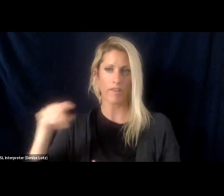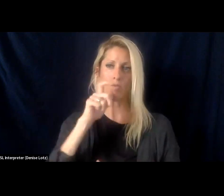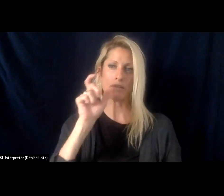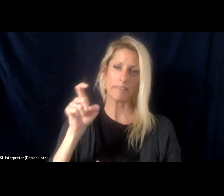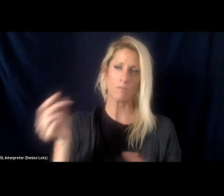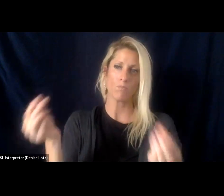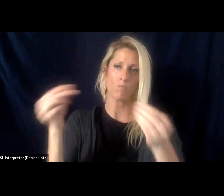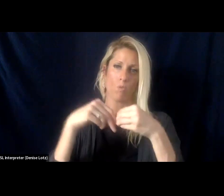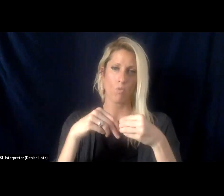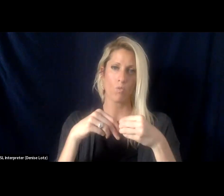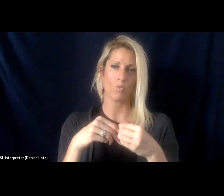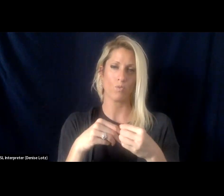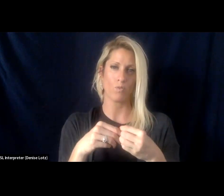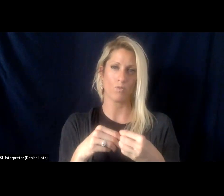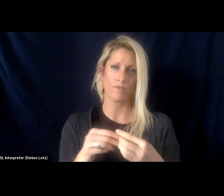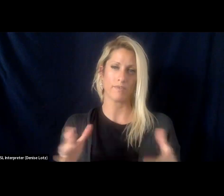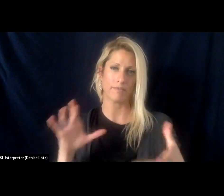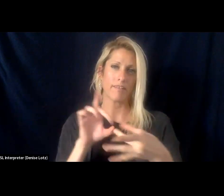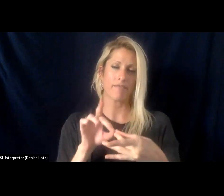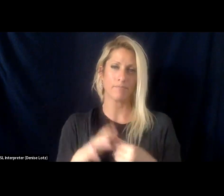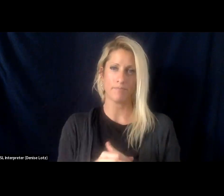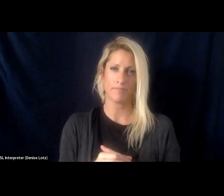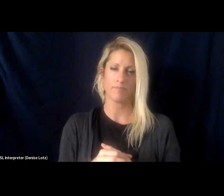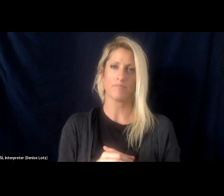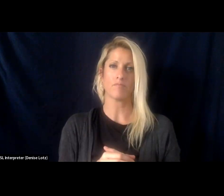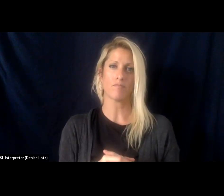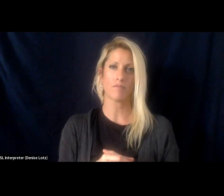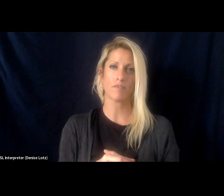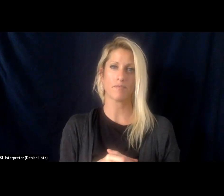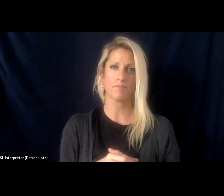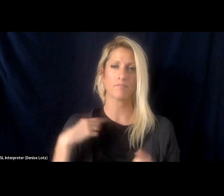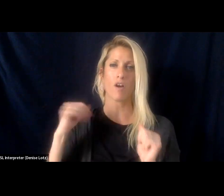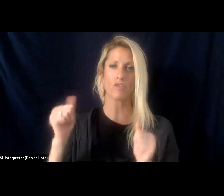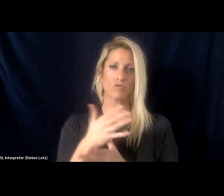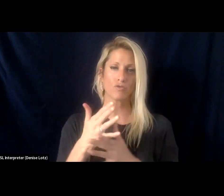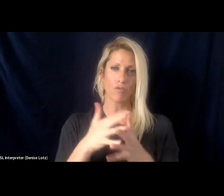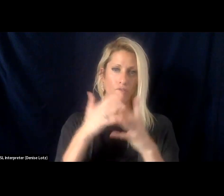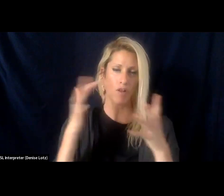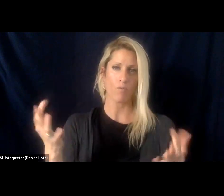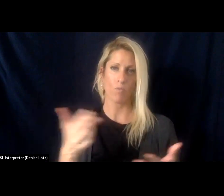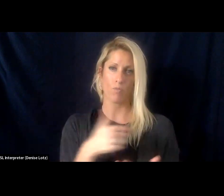have had existing capacity. So I I'd be happy to share a lot of what we're doing here at